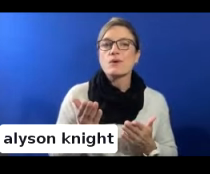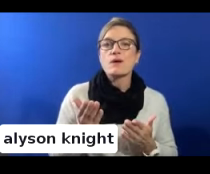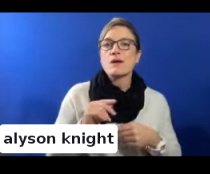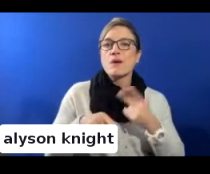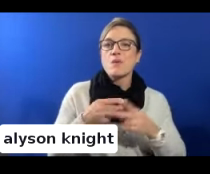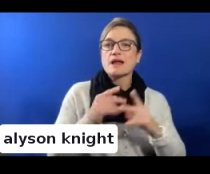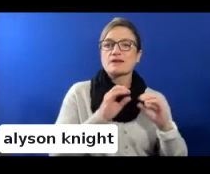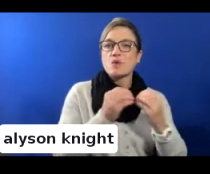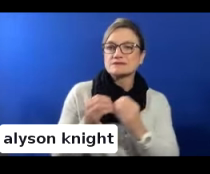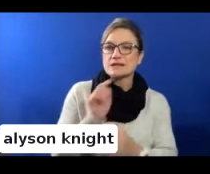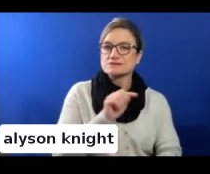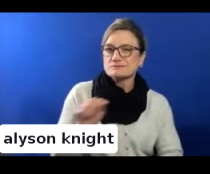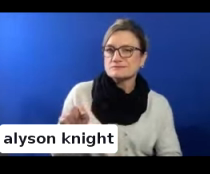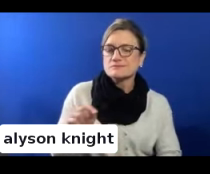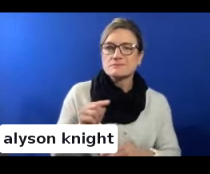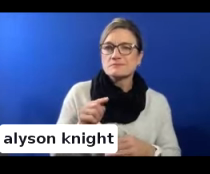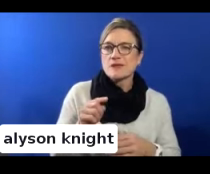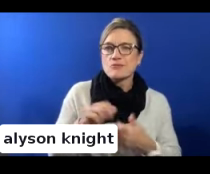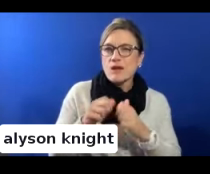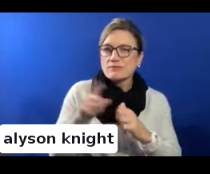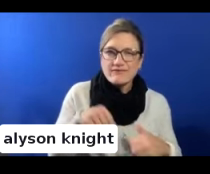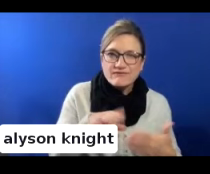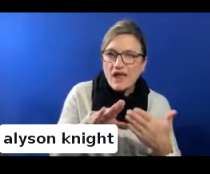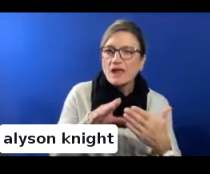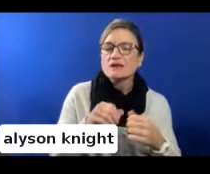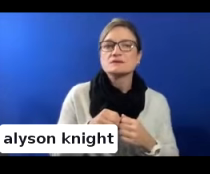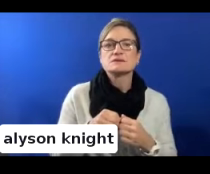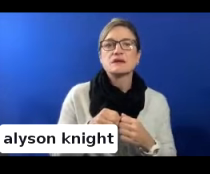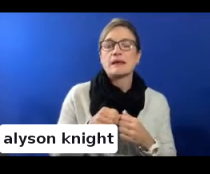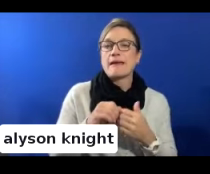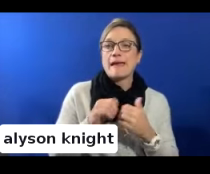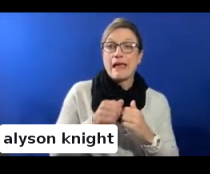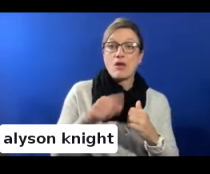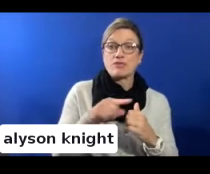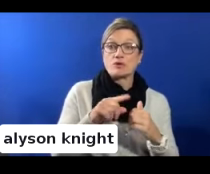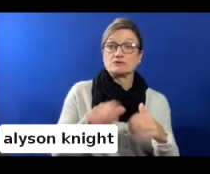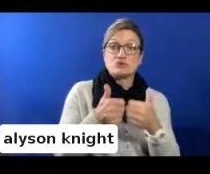facing what type of difficulties, how those difficulties were mitigated, and